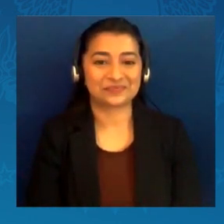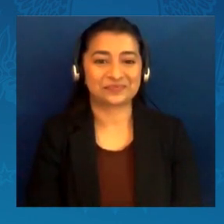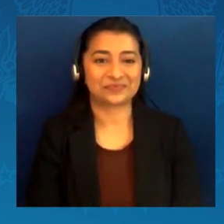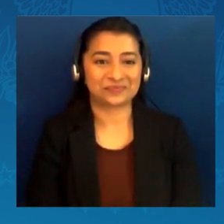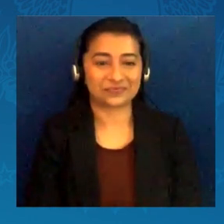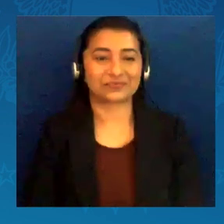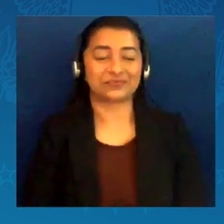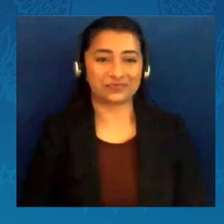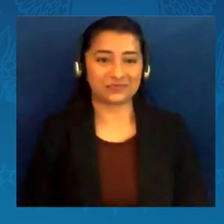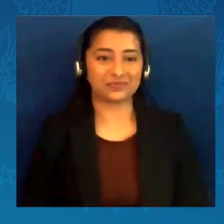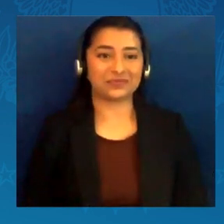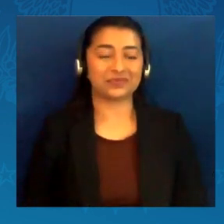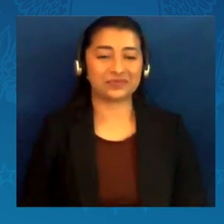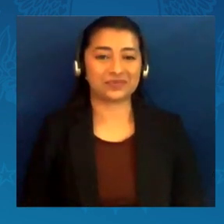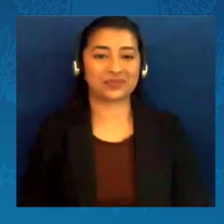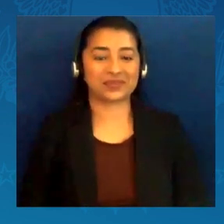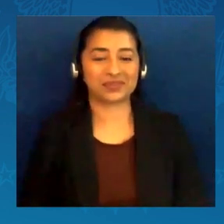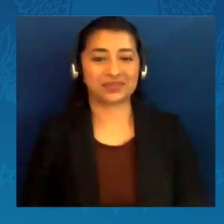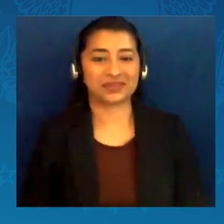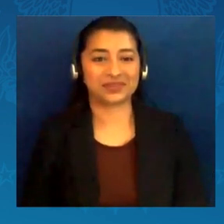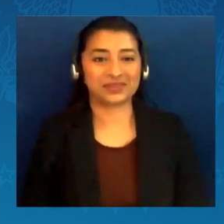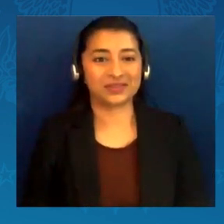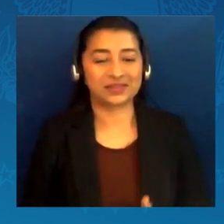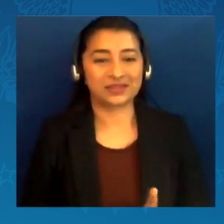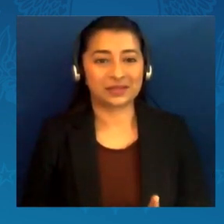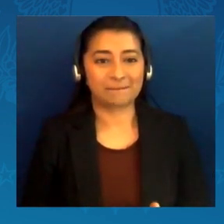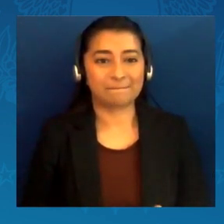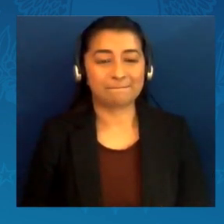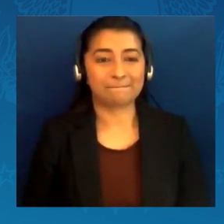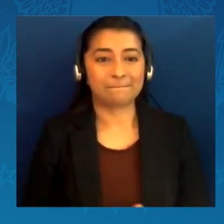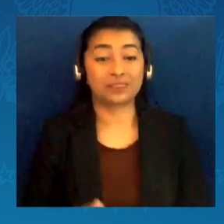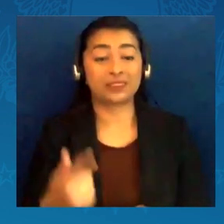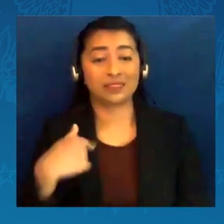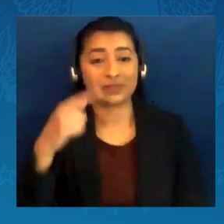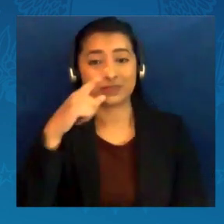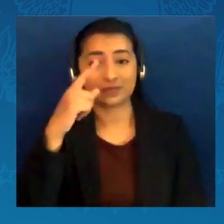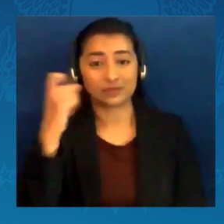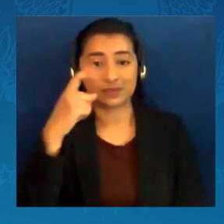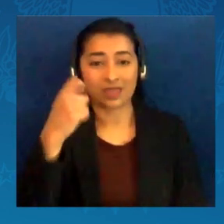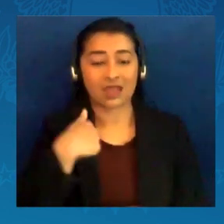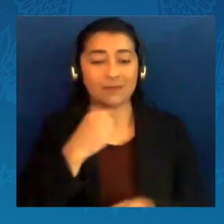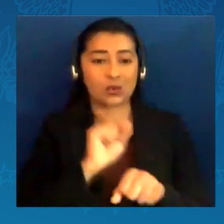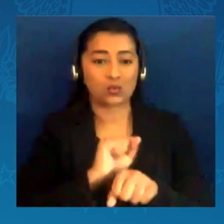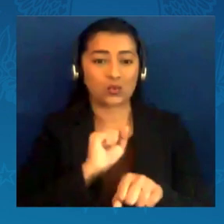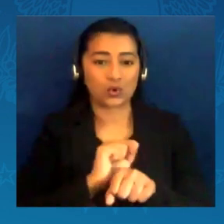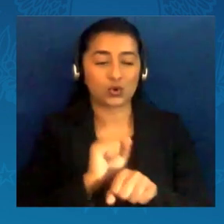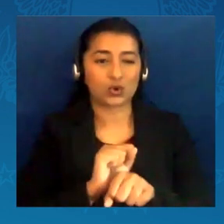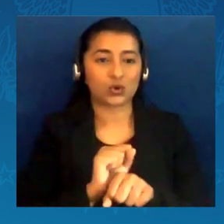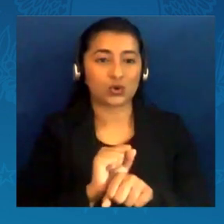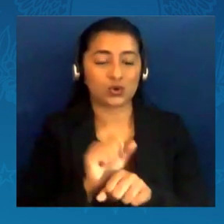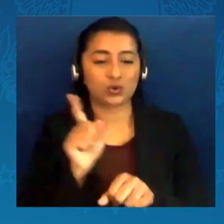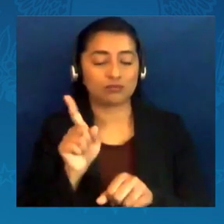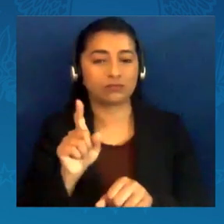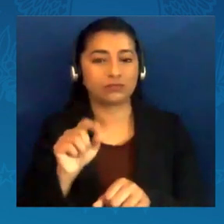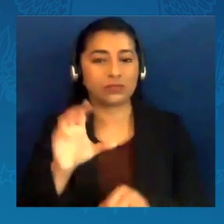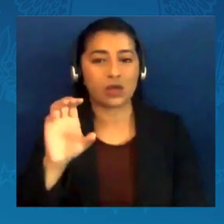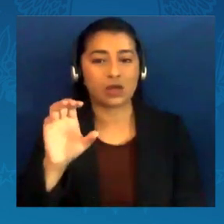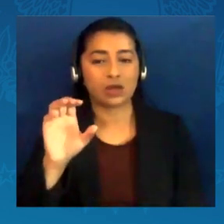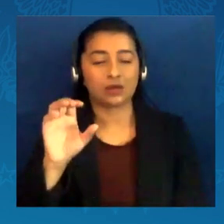that I can make. So this summer I was actually working with the Oceanographic Institute. The Vice President: Really? I visited there. Yeah,